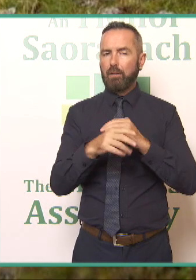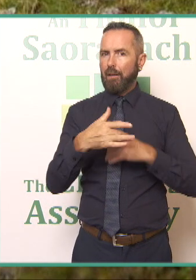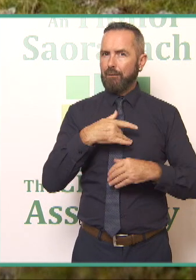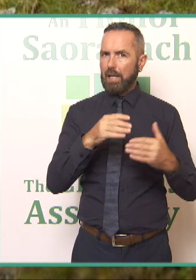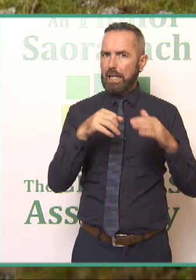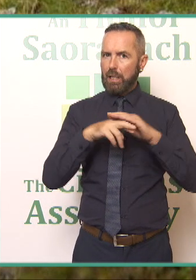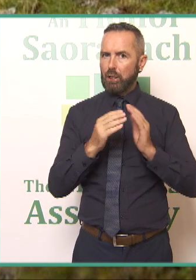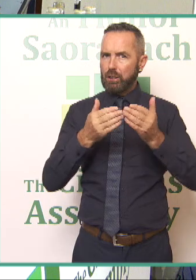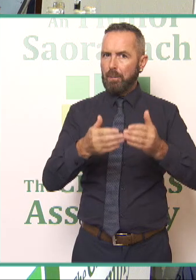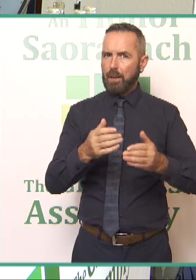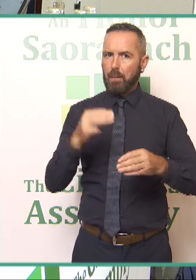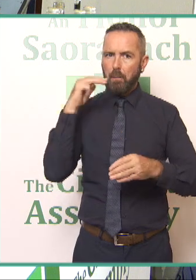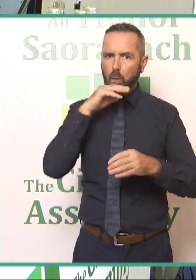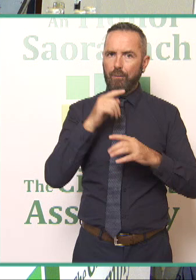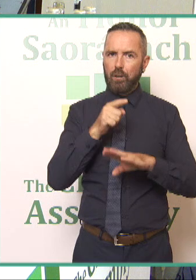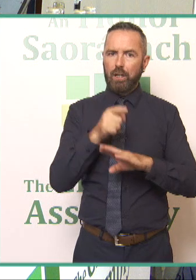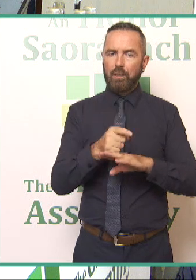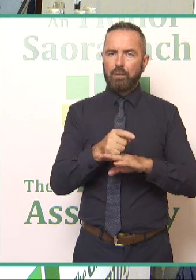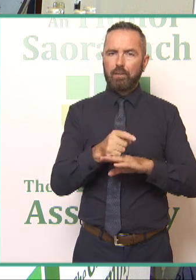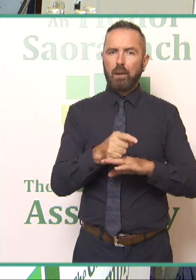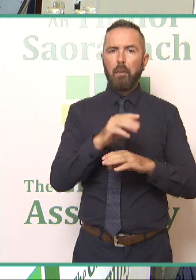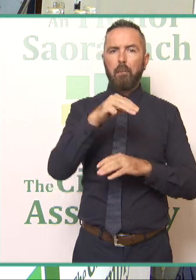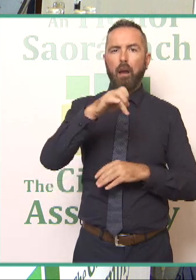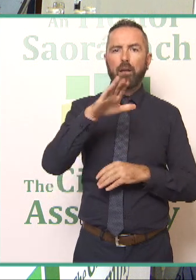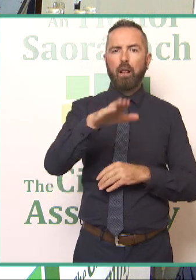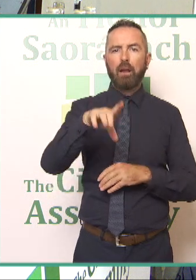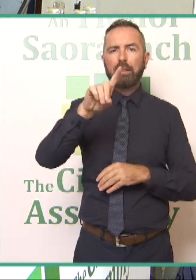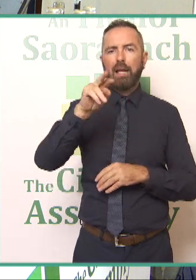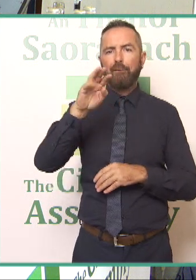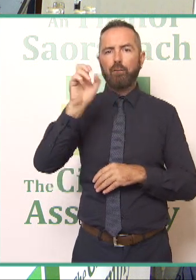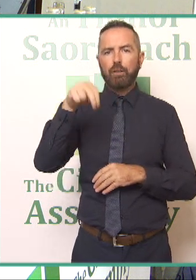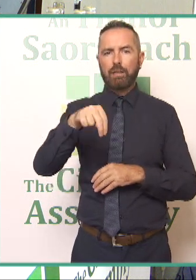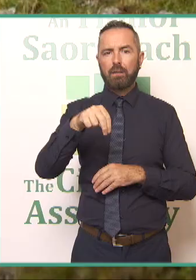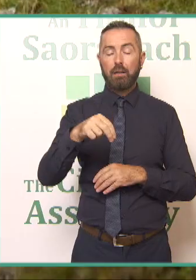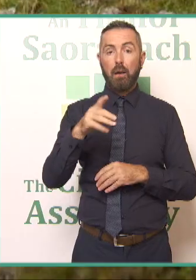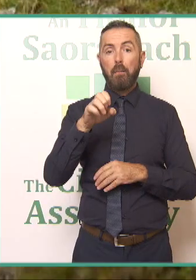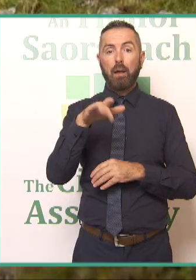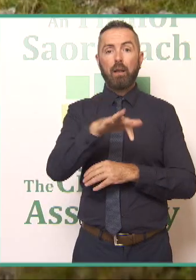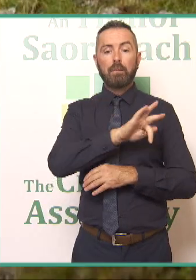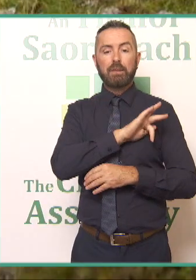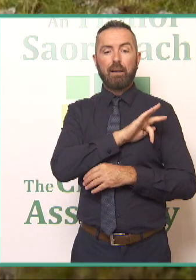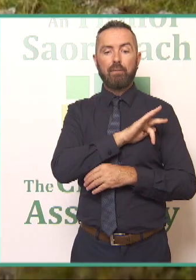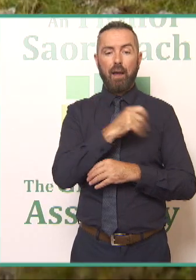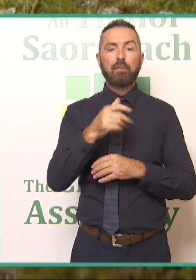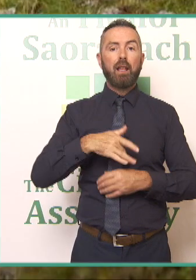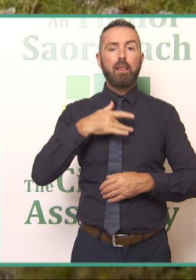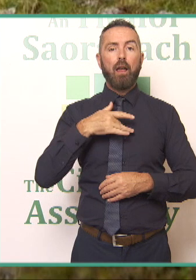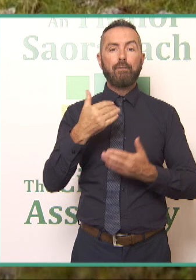biodiversity crisis Michael dabram so Michael as well as producing Grace livestock for you know